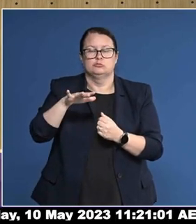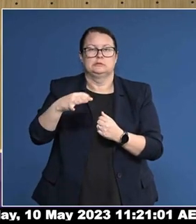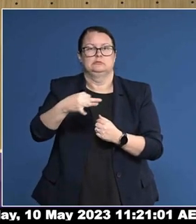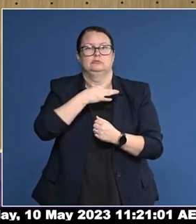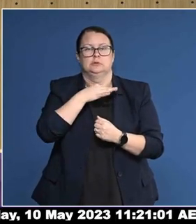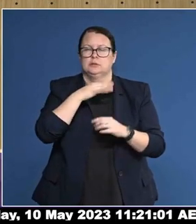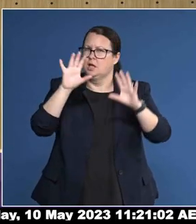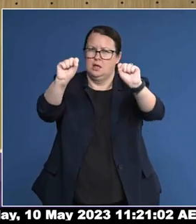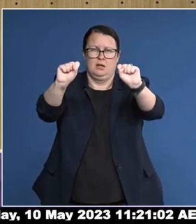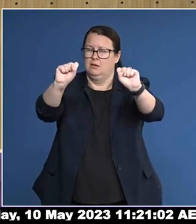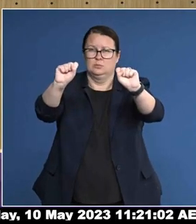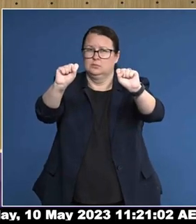this about Paul Barrett.